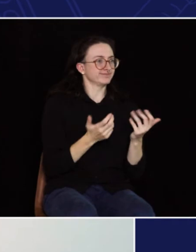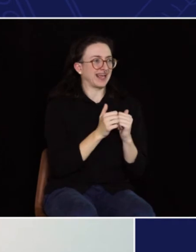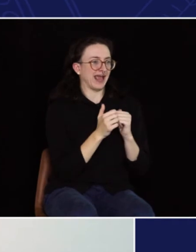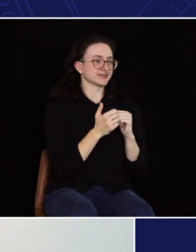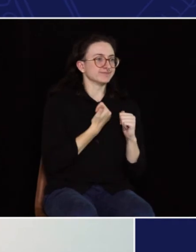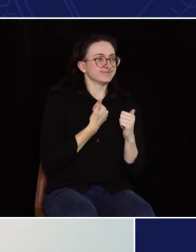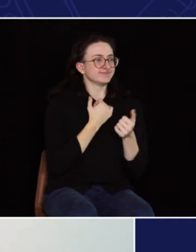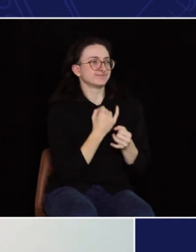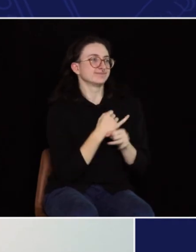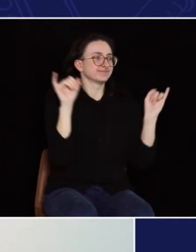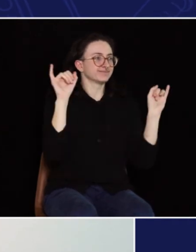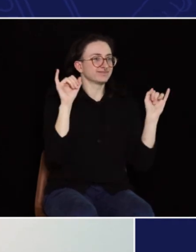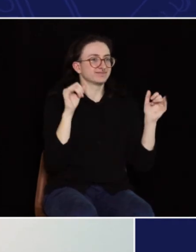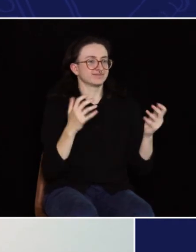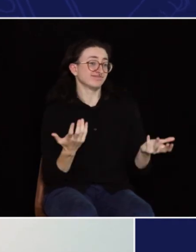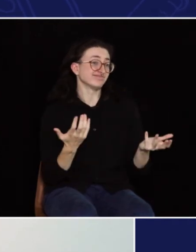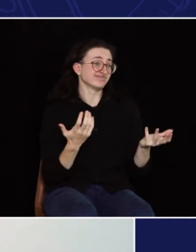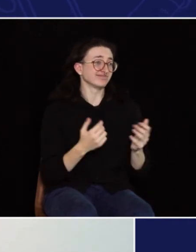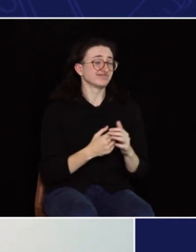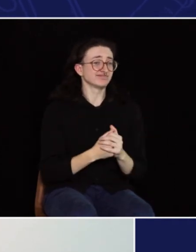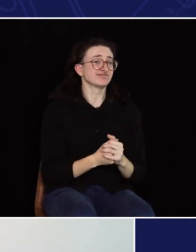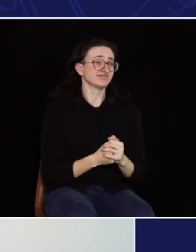how to live independently,